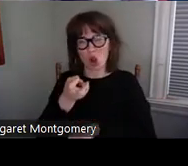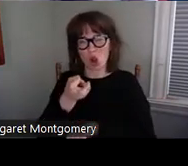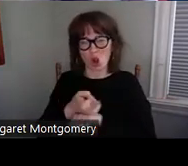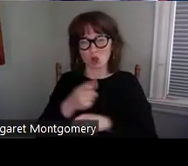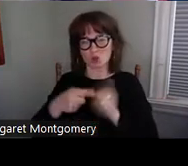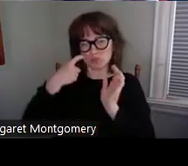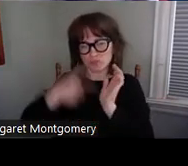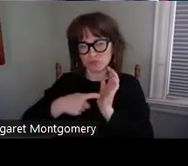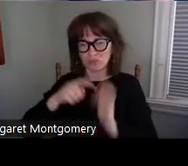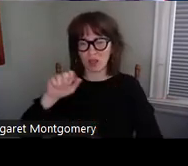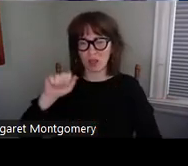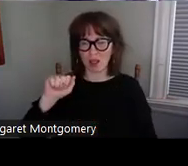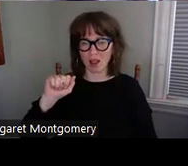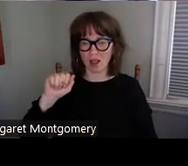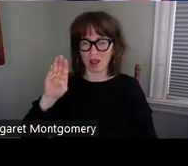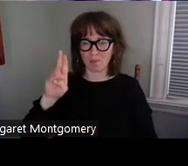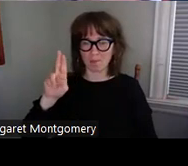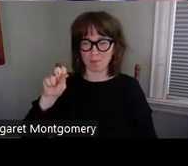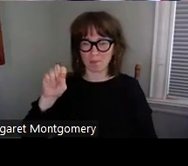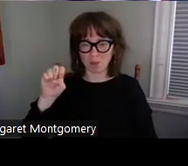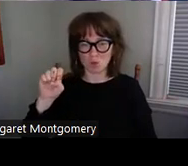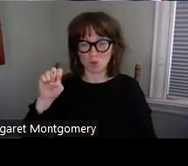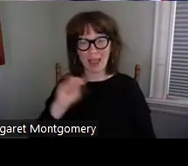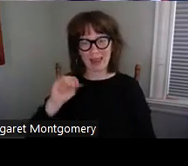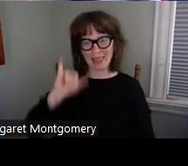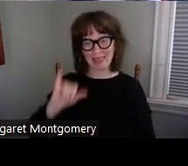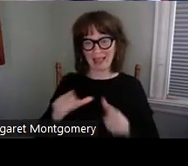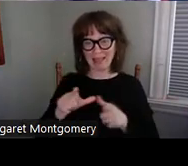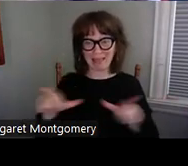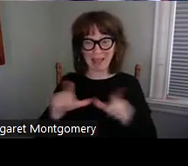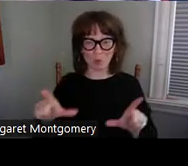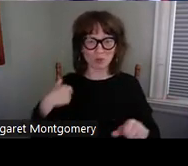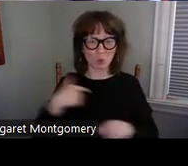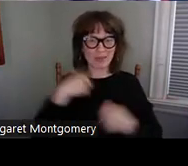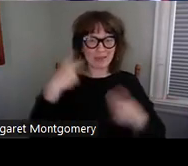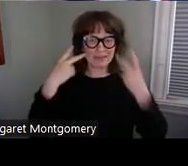we see in fairy tales we see in Disney movies. 12:35:36 We see all the time of of moving